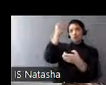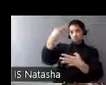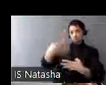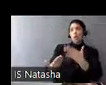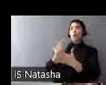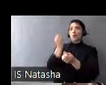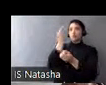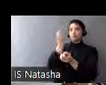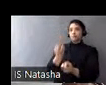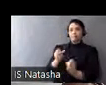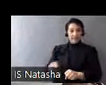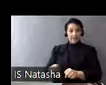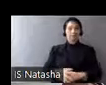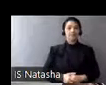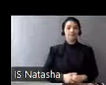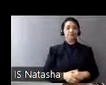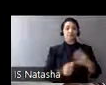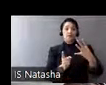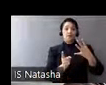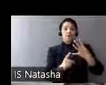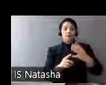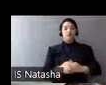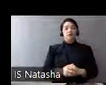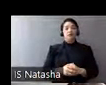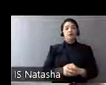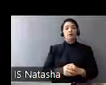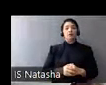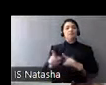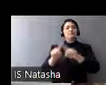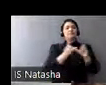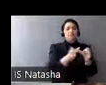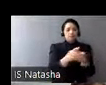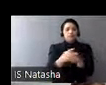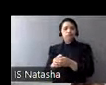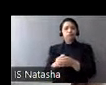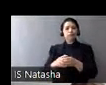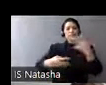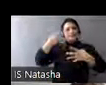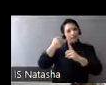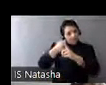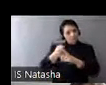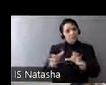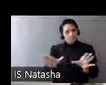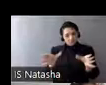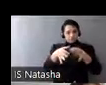Need to map all stakeholders involved in data advocacy, and to be fully involved in the